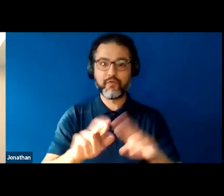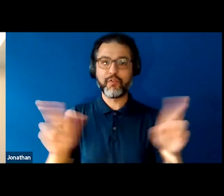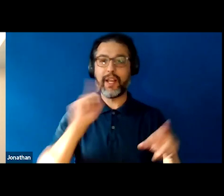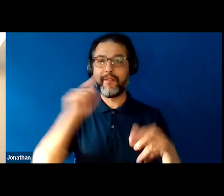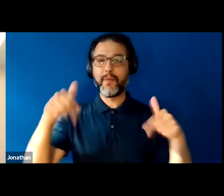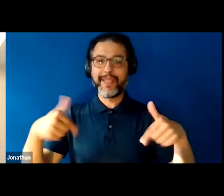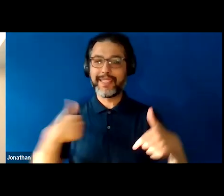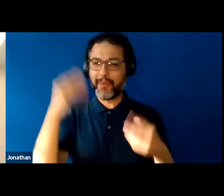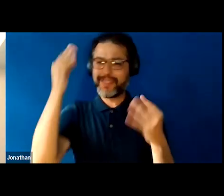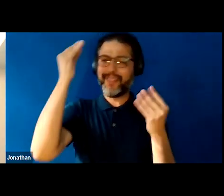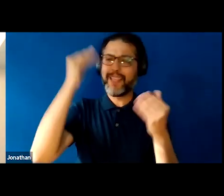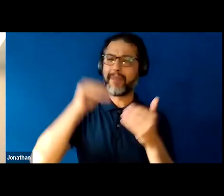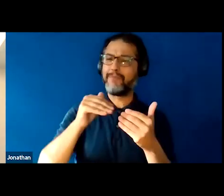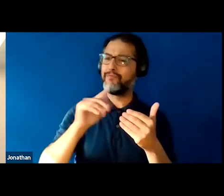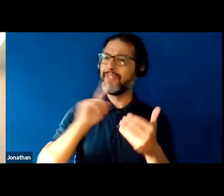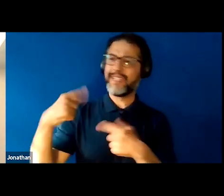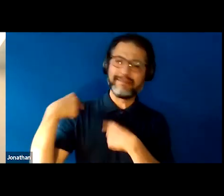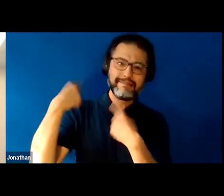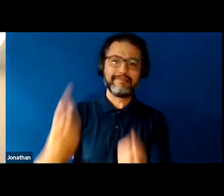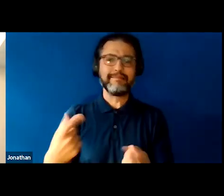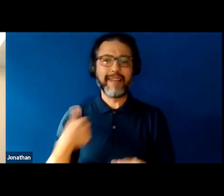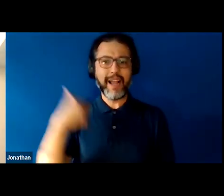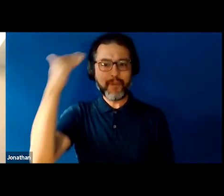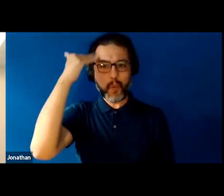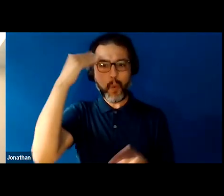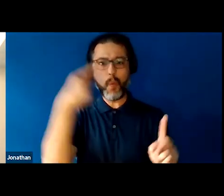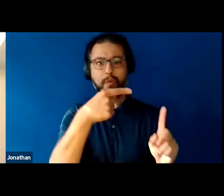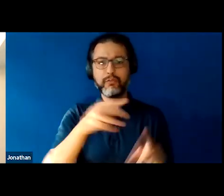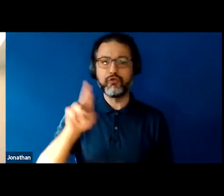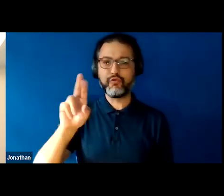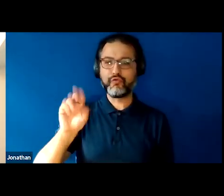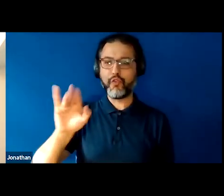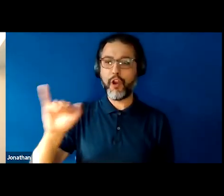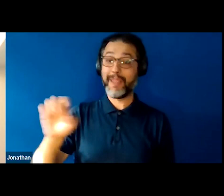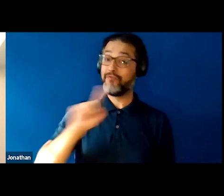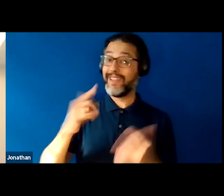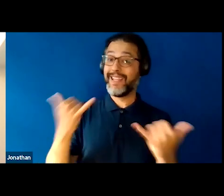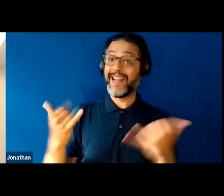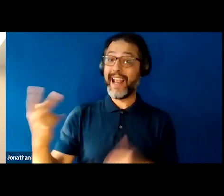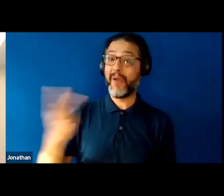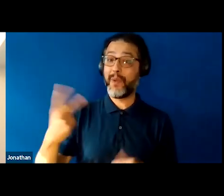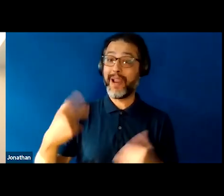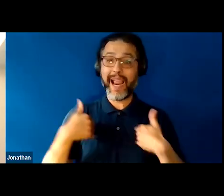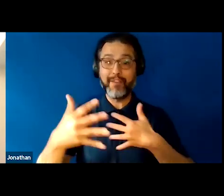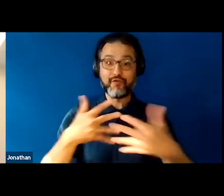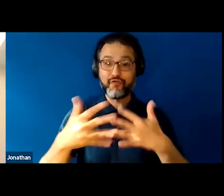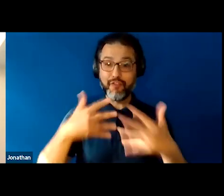known Robbie. We both have grey hair now, Robbie, because I realized that we've known each other for 20 years now!